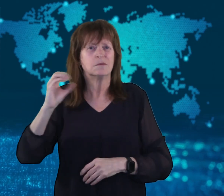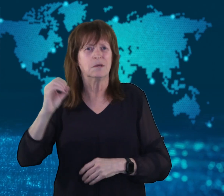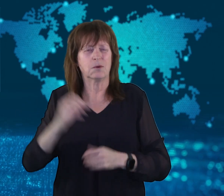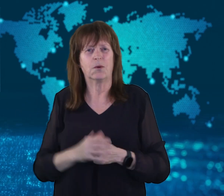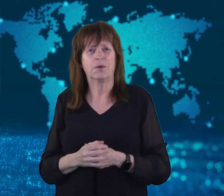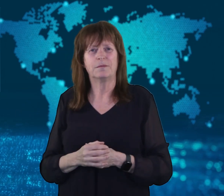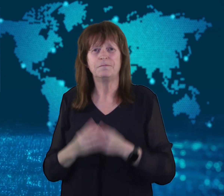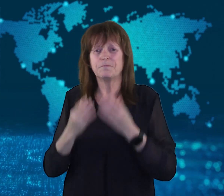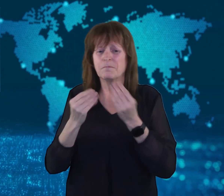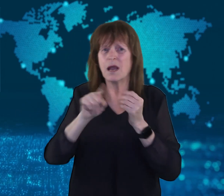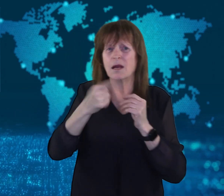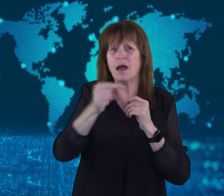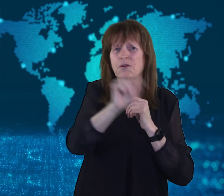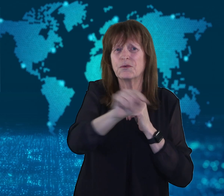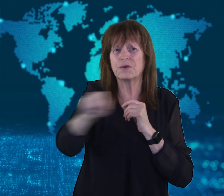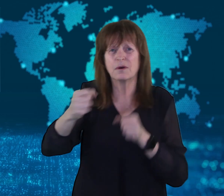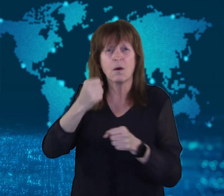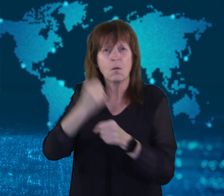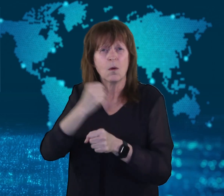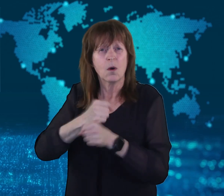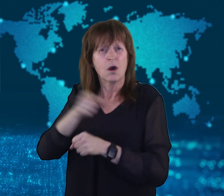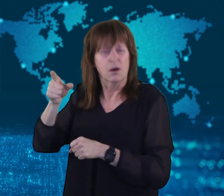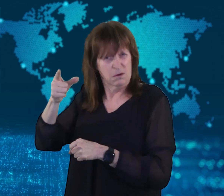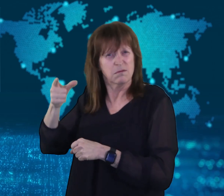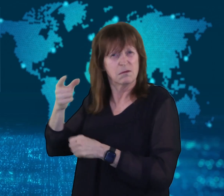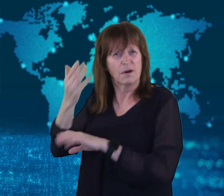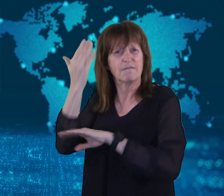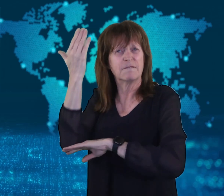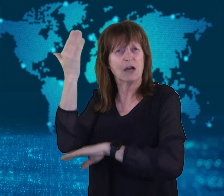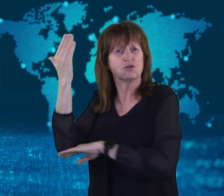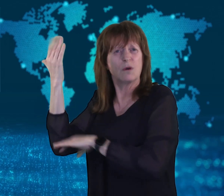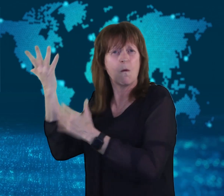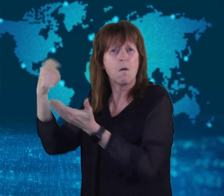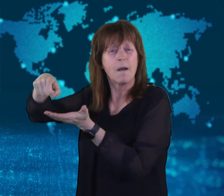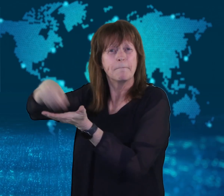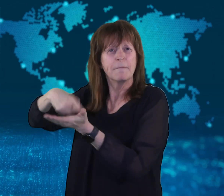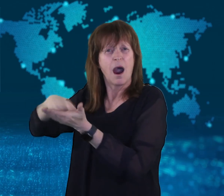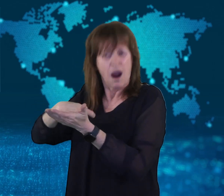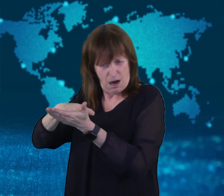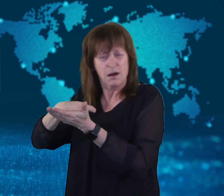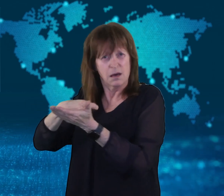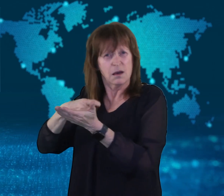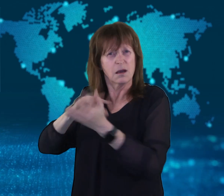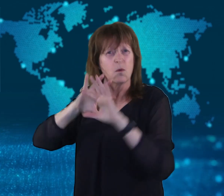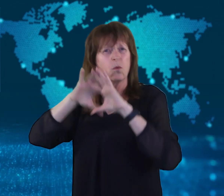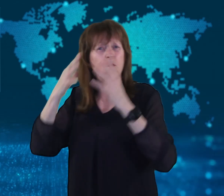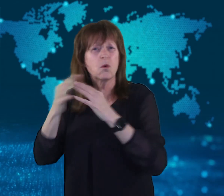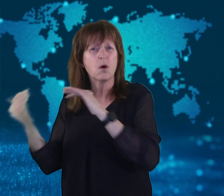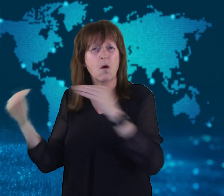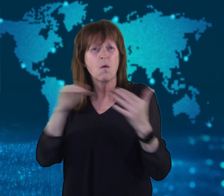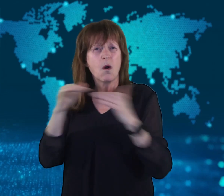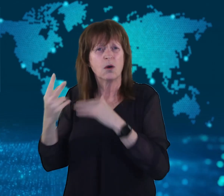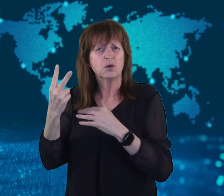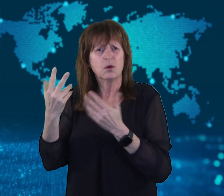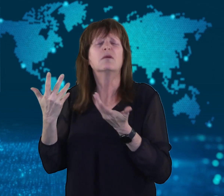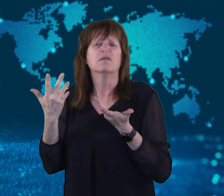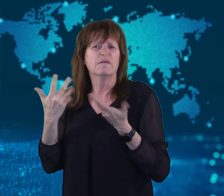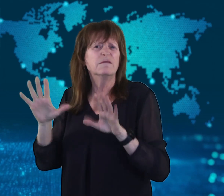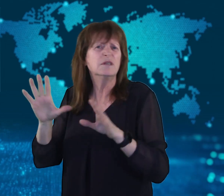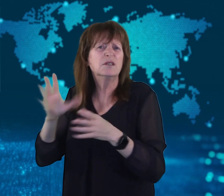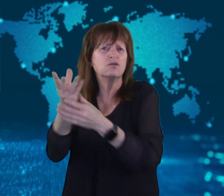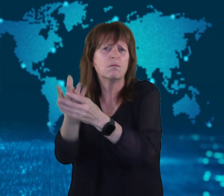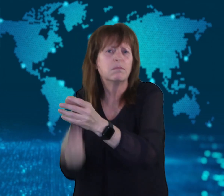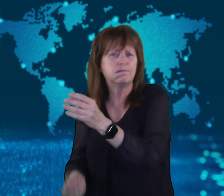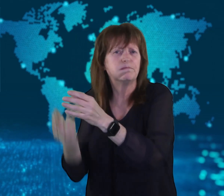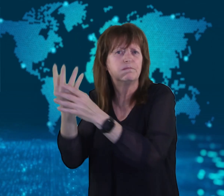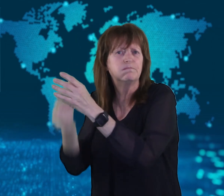Many others who worked in the factories and mines during WWII have